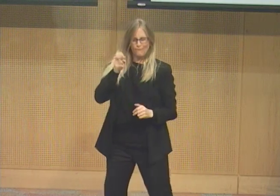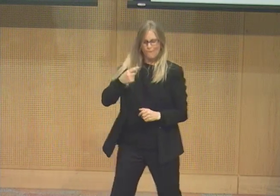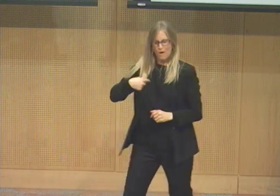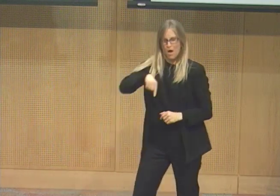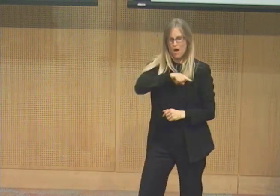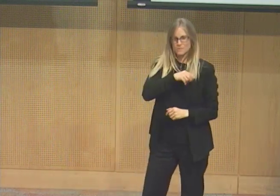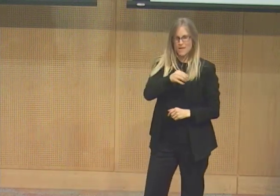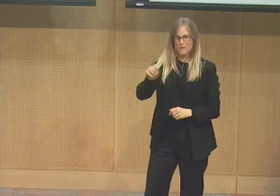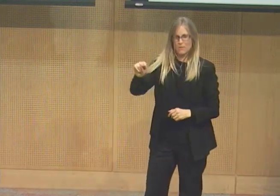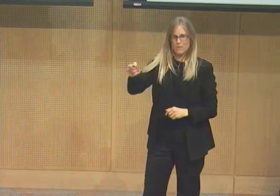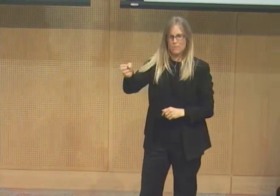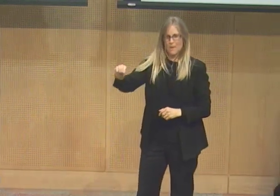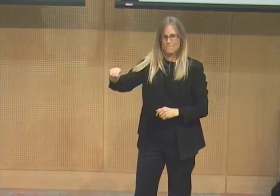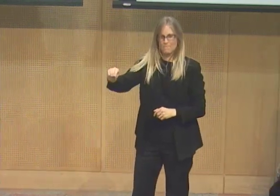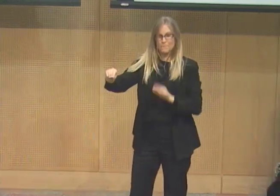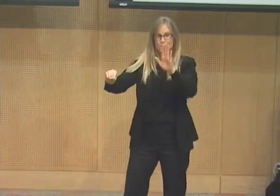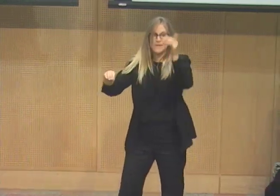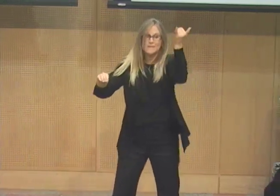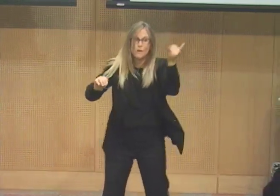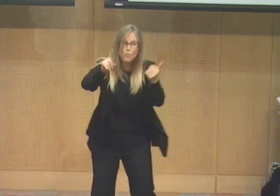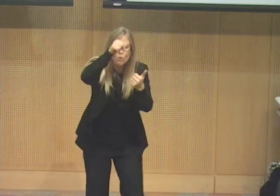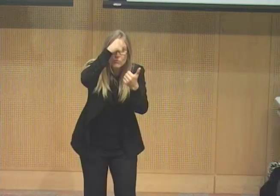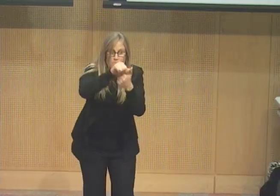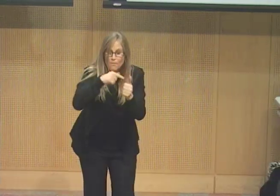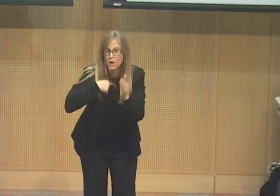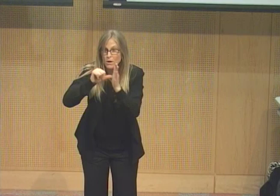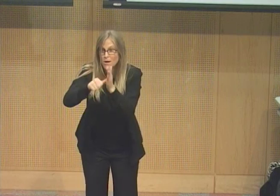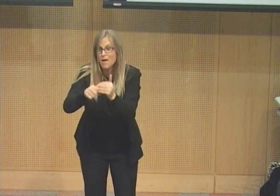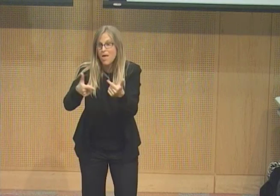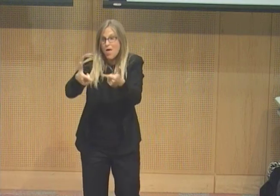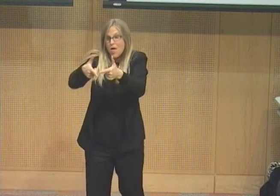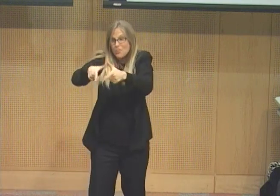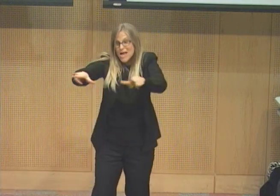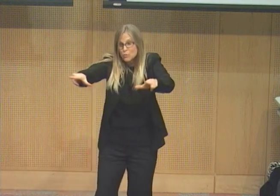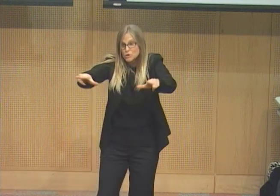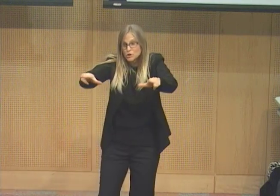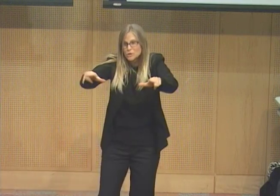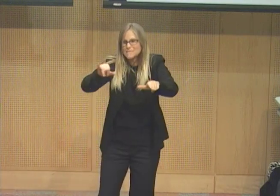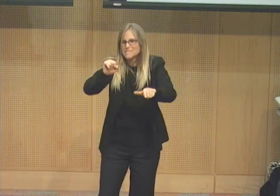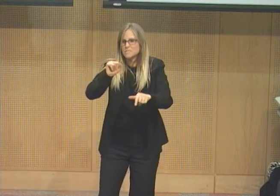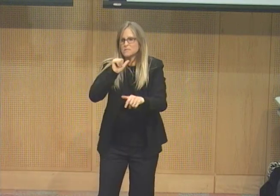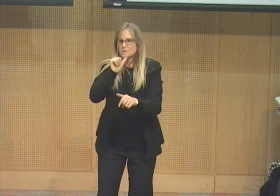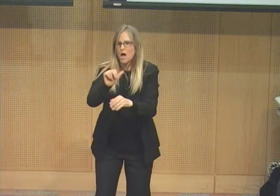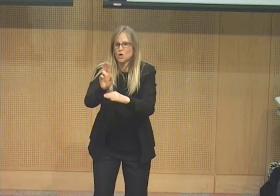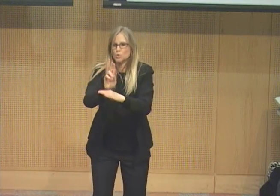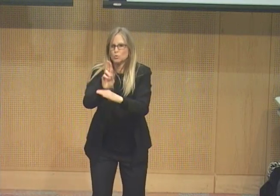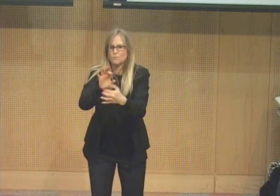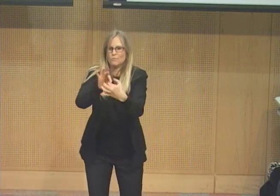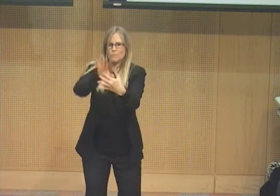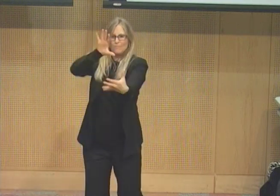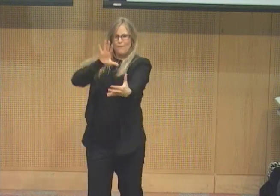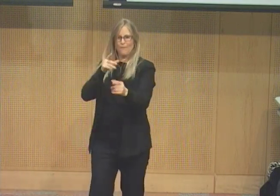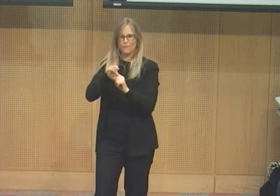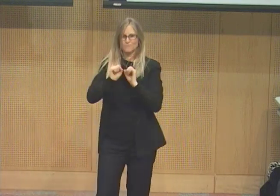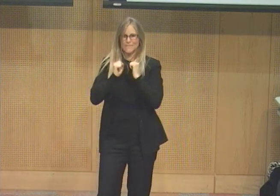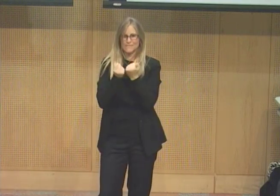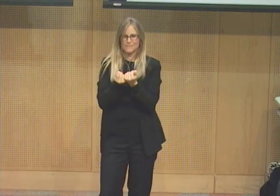It's a construction of an us and them. Remember, language is not used in a vacuum.